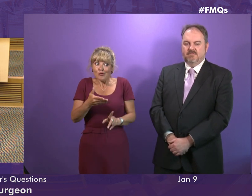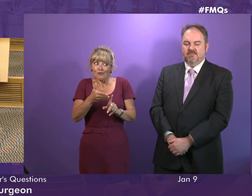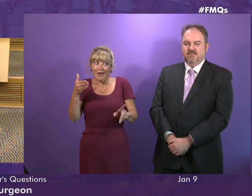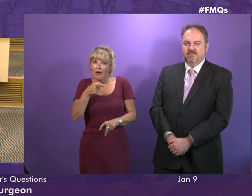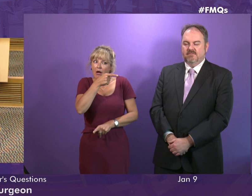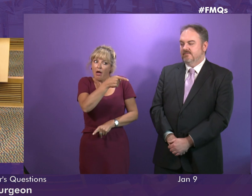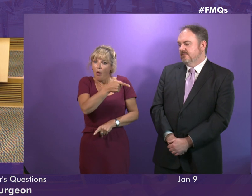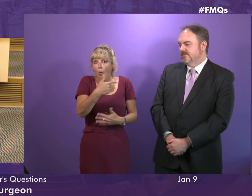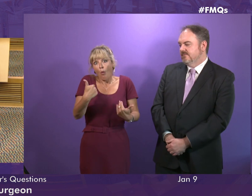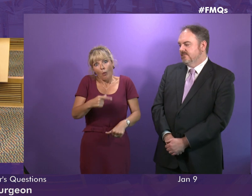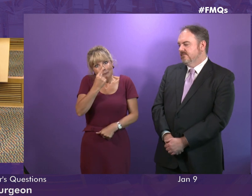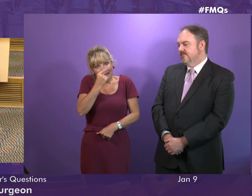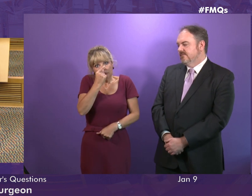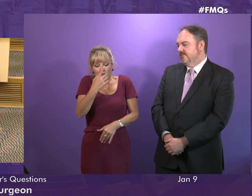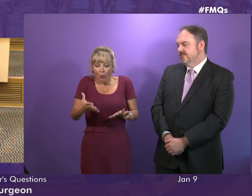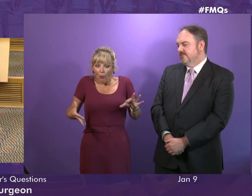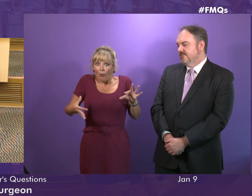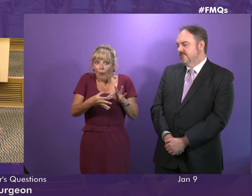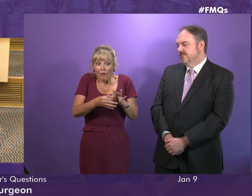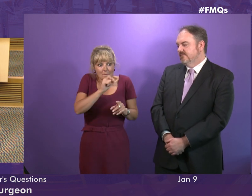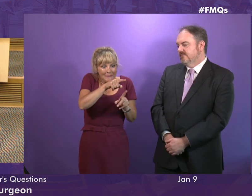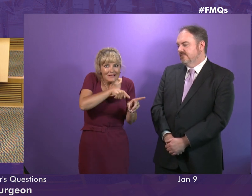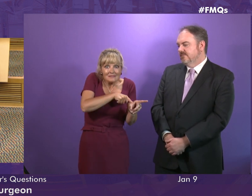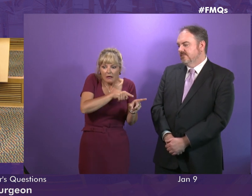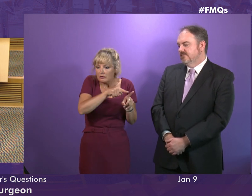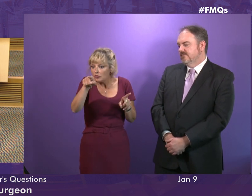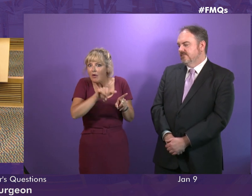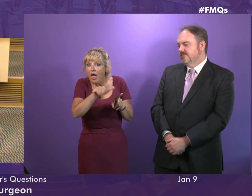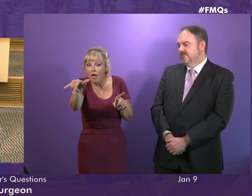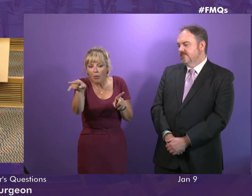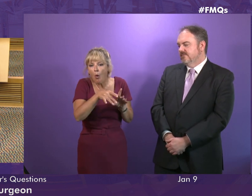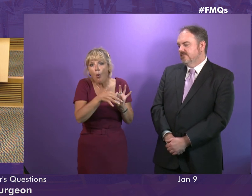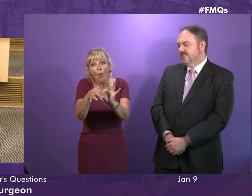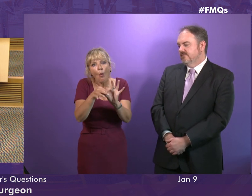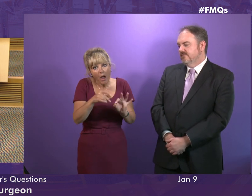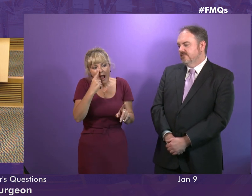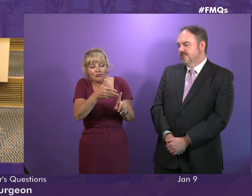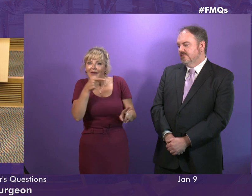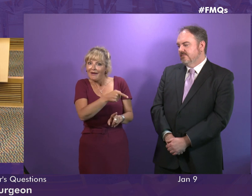connectivity, including to the airport and Paisley, which is why the programme for Government